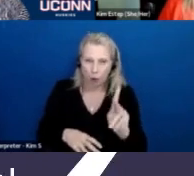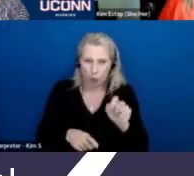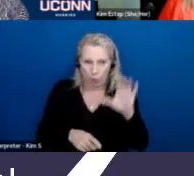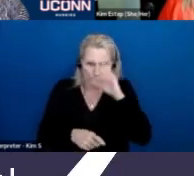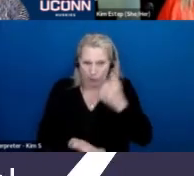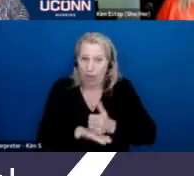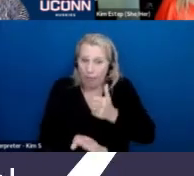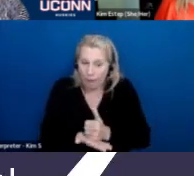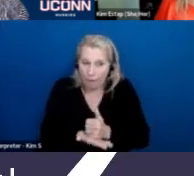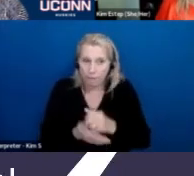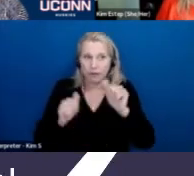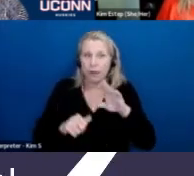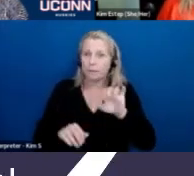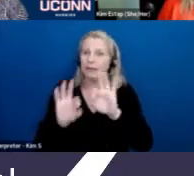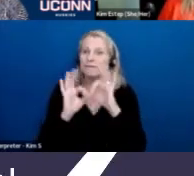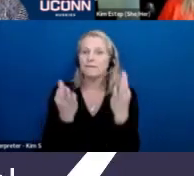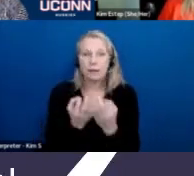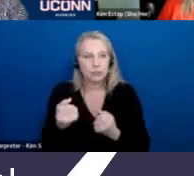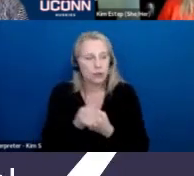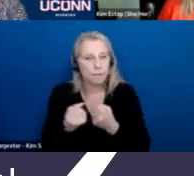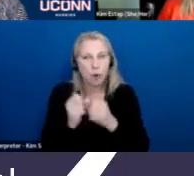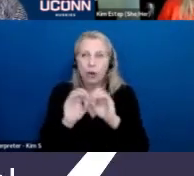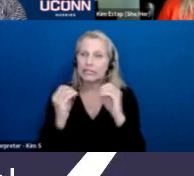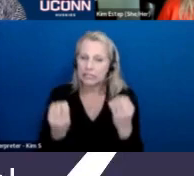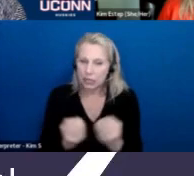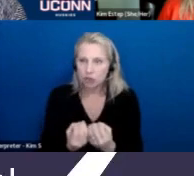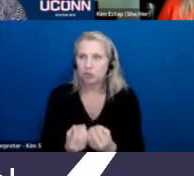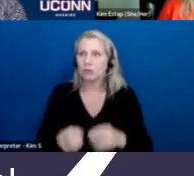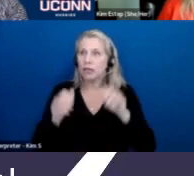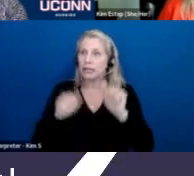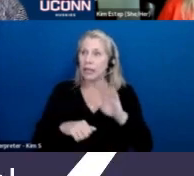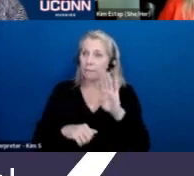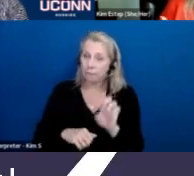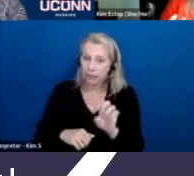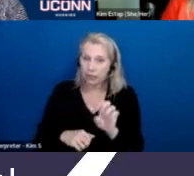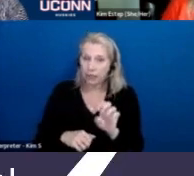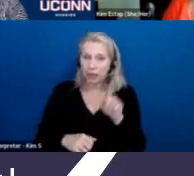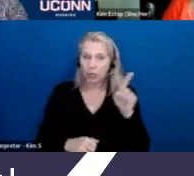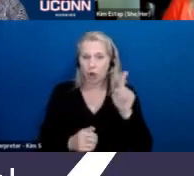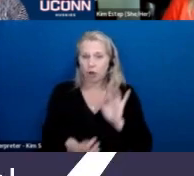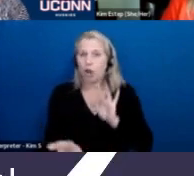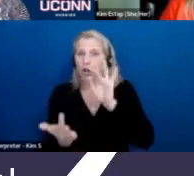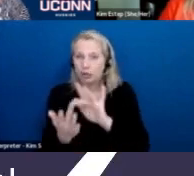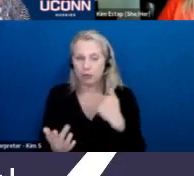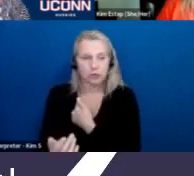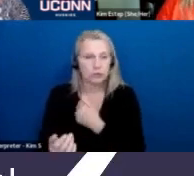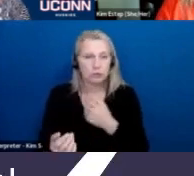This could be a family support organization, it could be that they're reaching out intentionally to the school in a